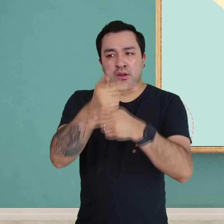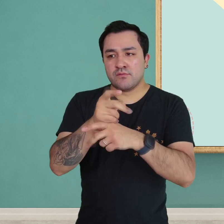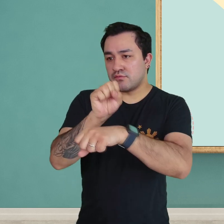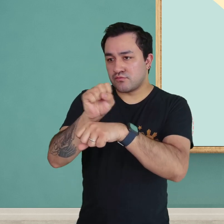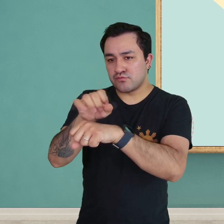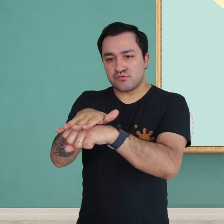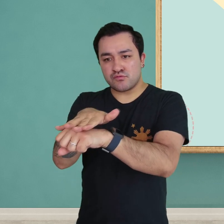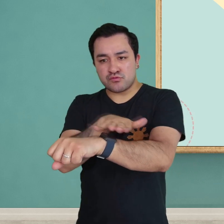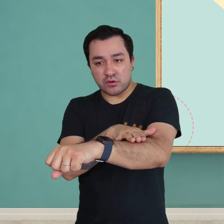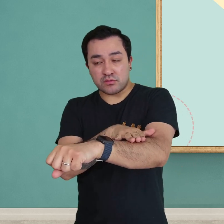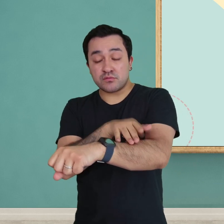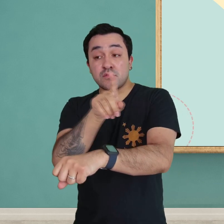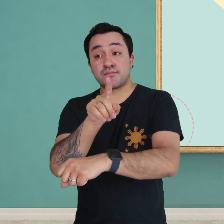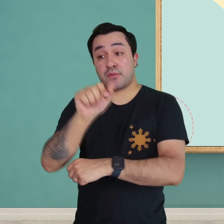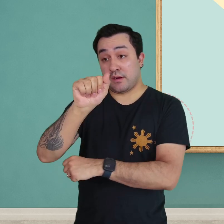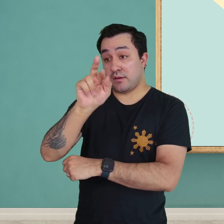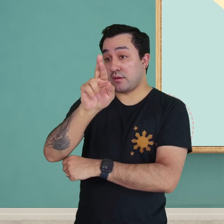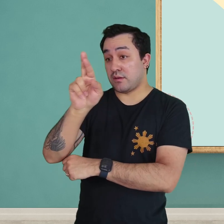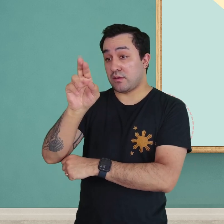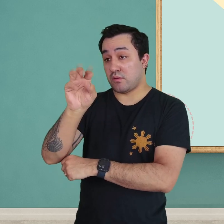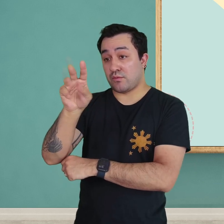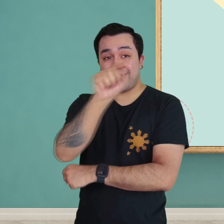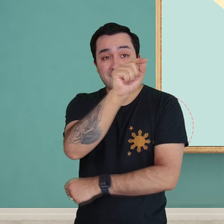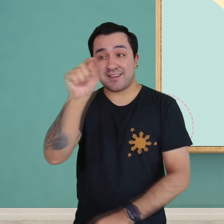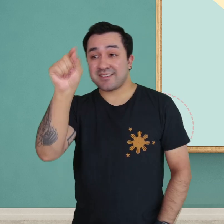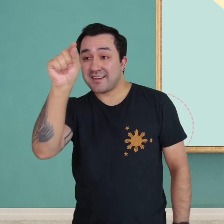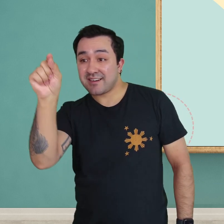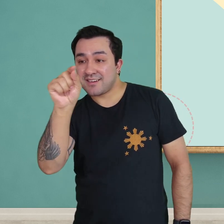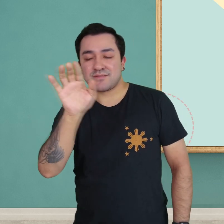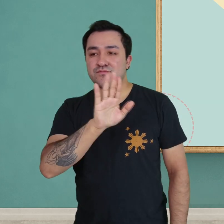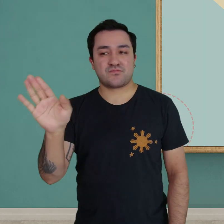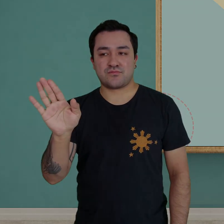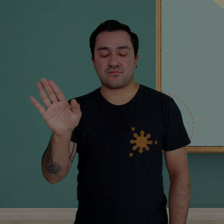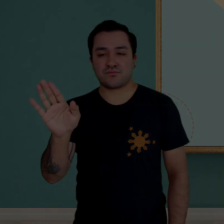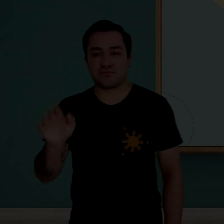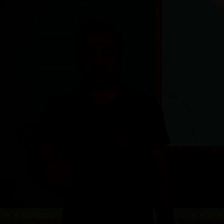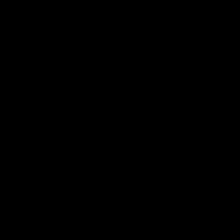are not changing, there could be a slight alternation in a handshape or location.